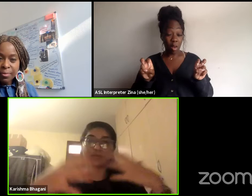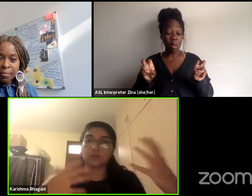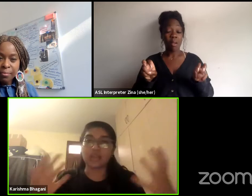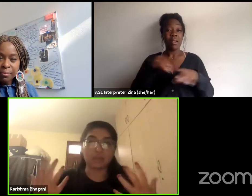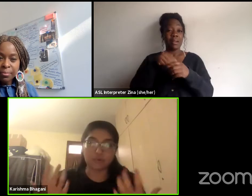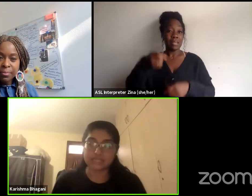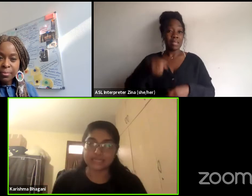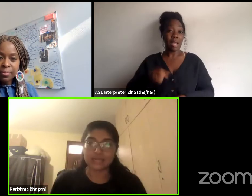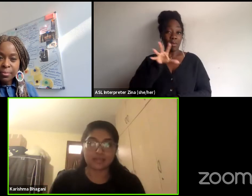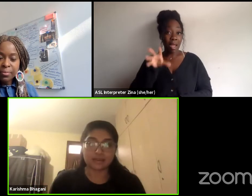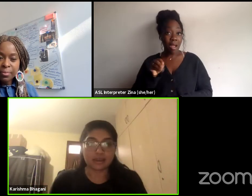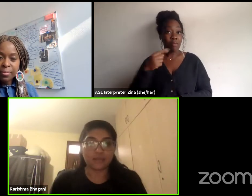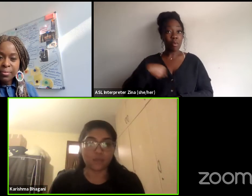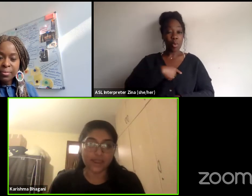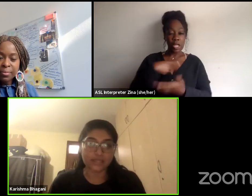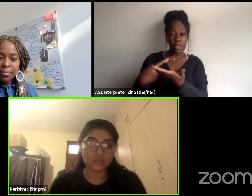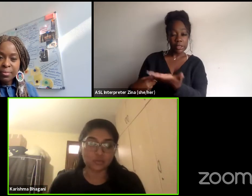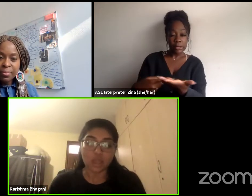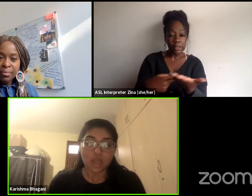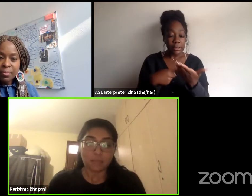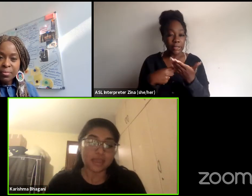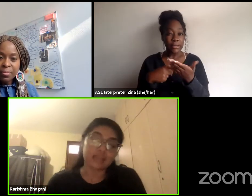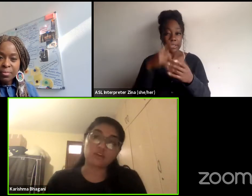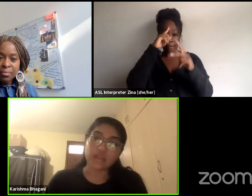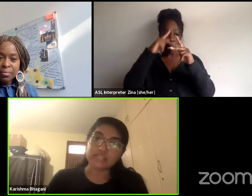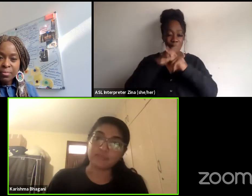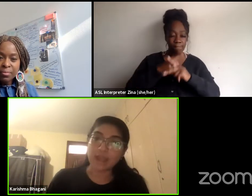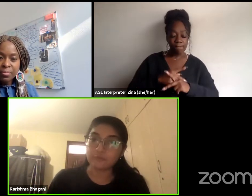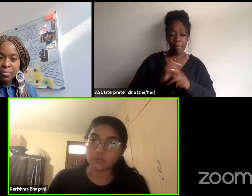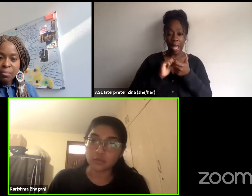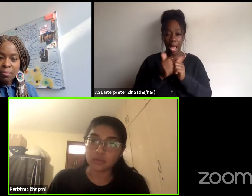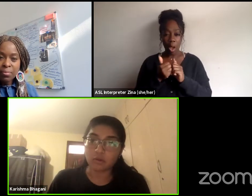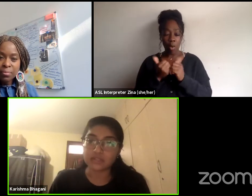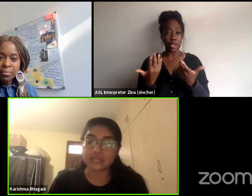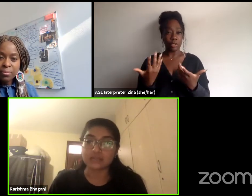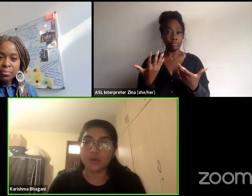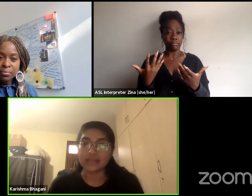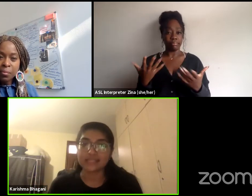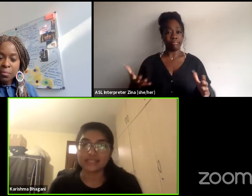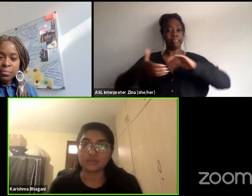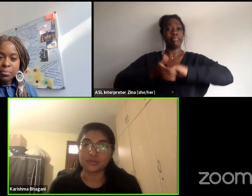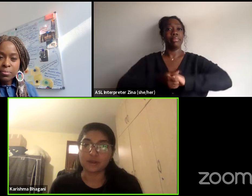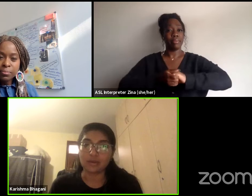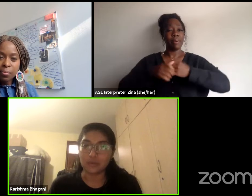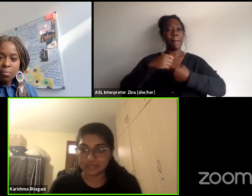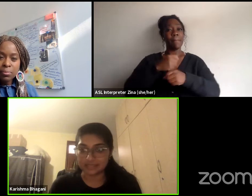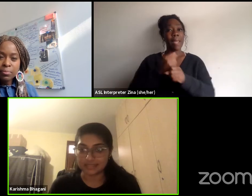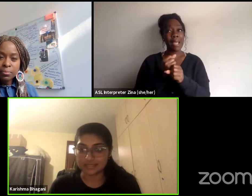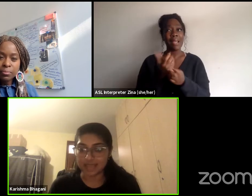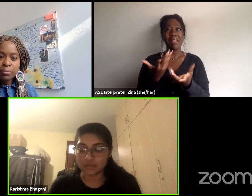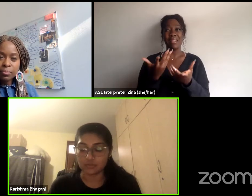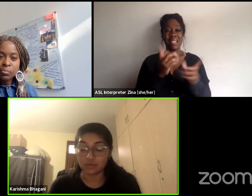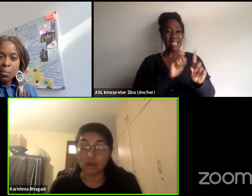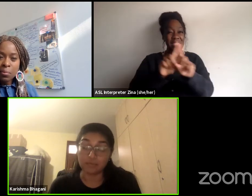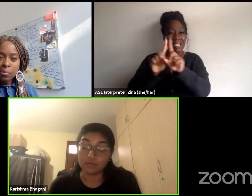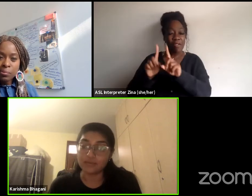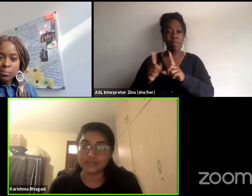about collaborating in other ways to make creative platforms on the continent more accessible to our audiences and to our performers.